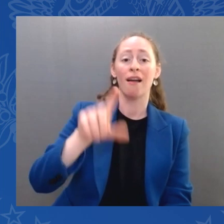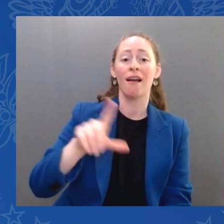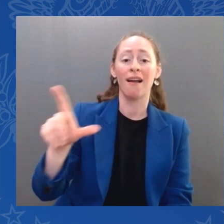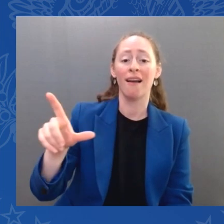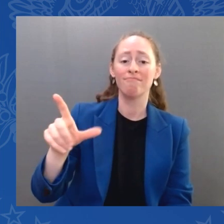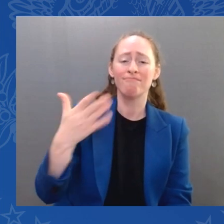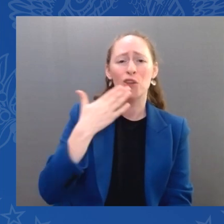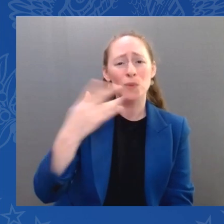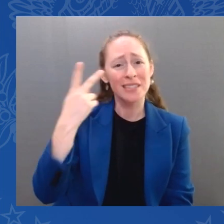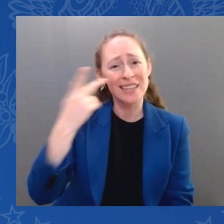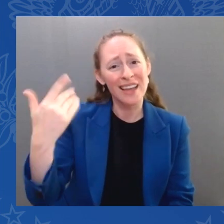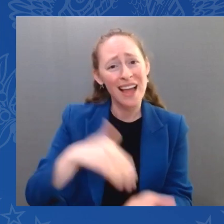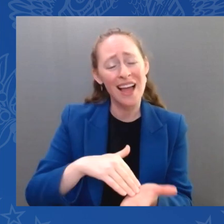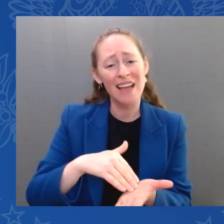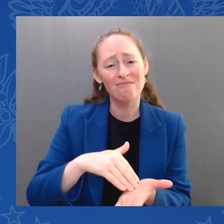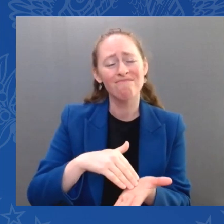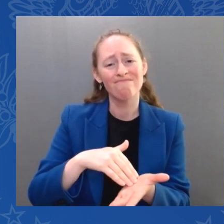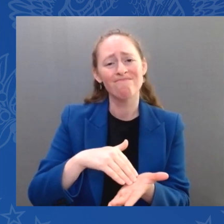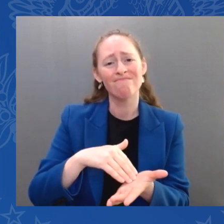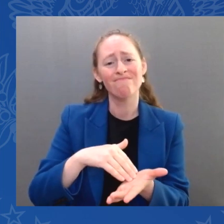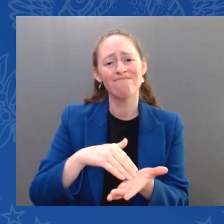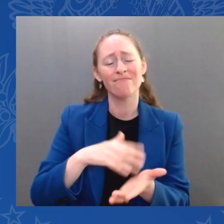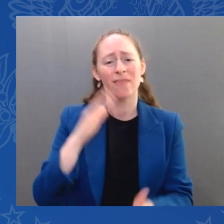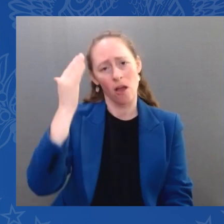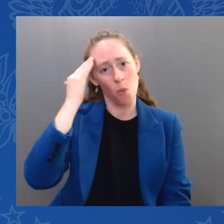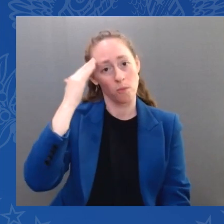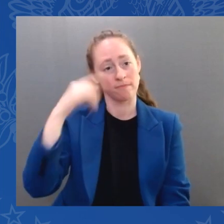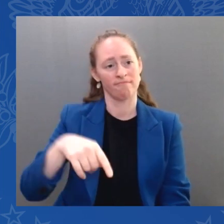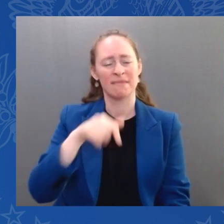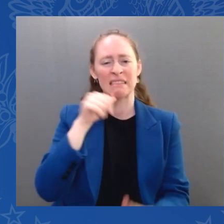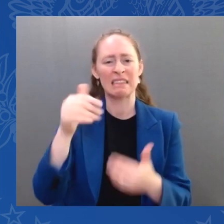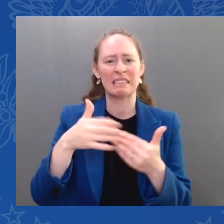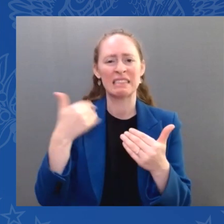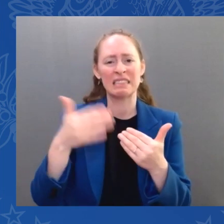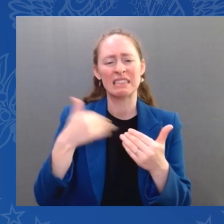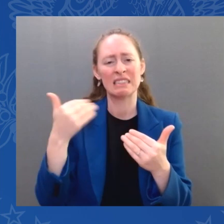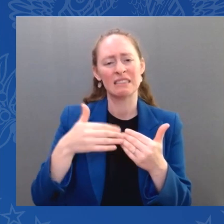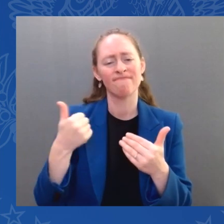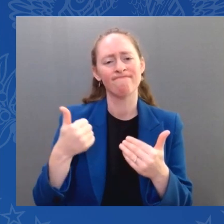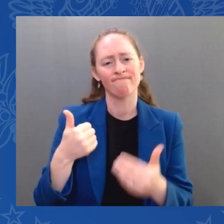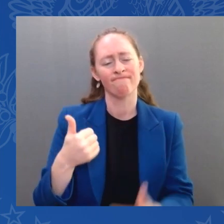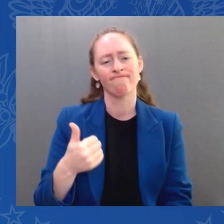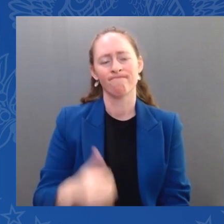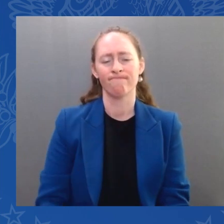A lot of people in here have been victims of gun violence --